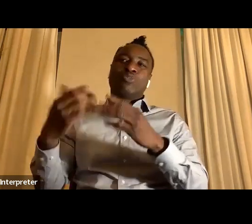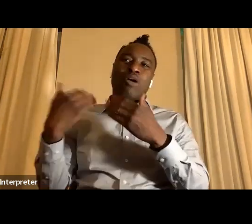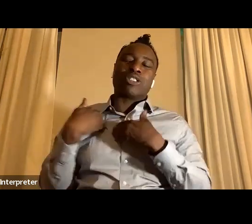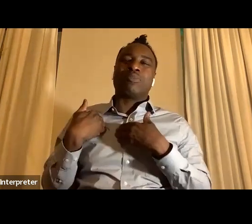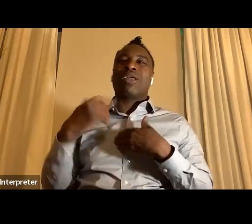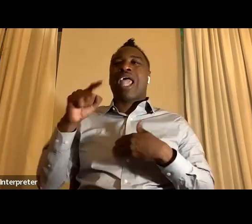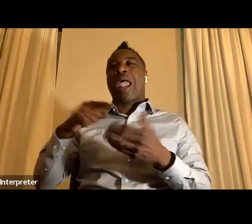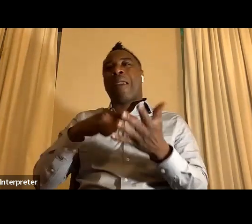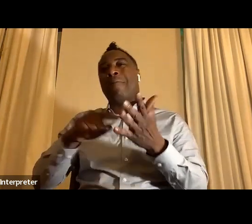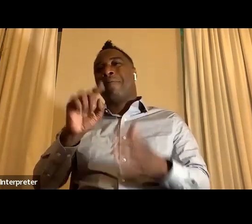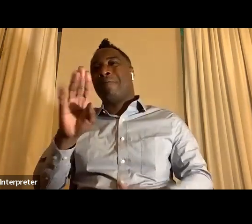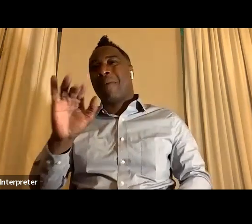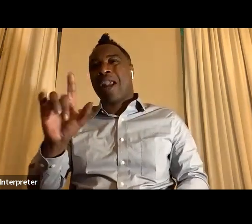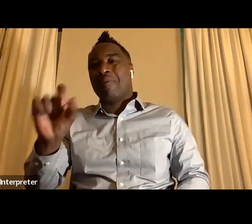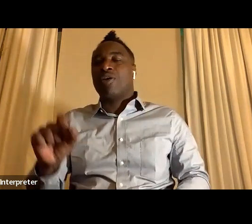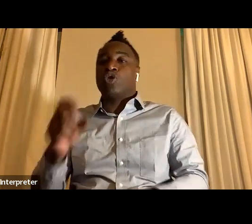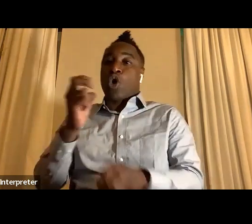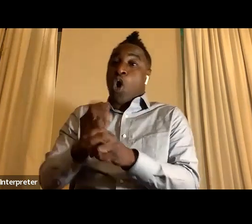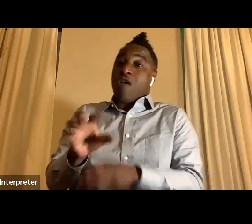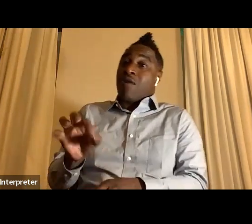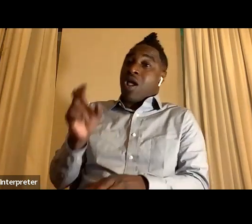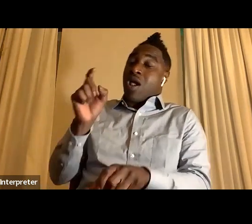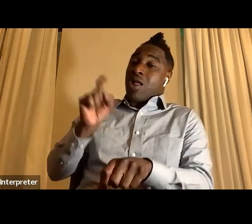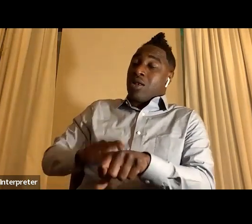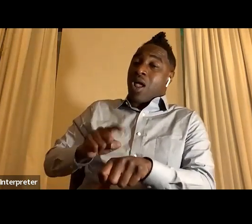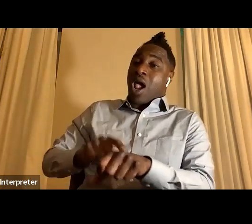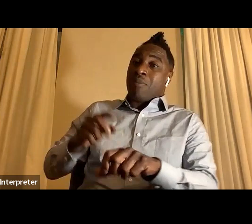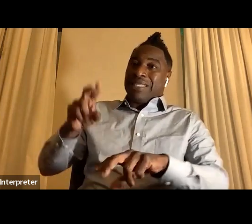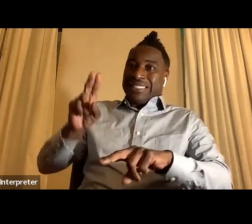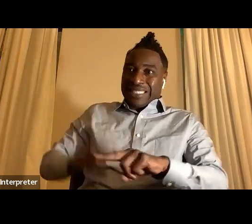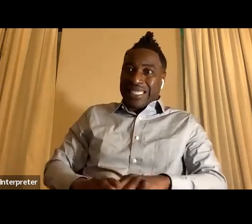It's like hard to find time sometimes to sit down and just enjoy your work.